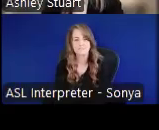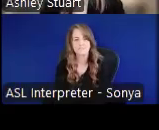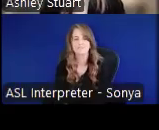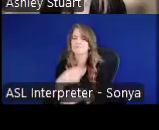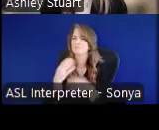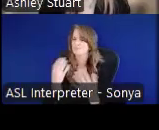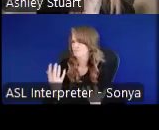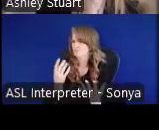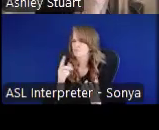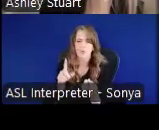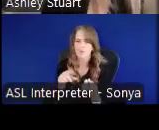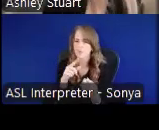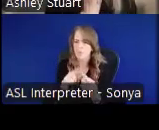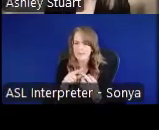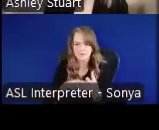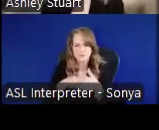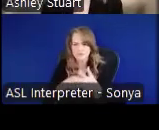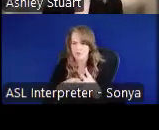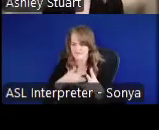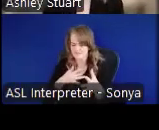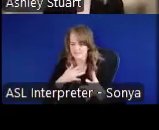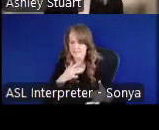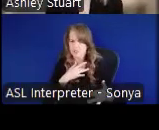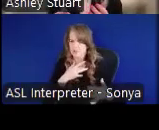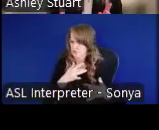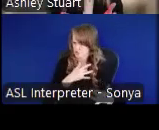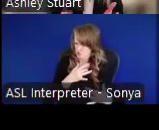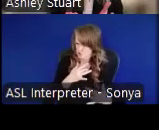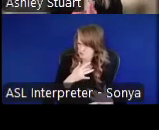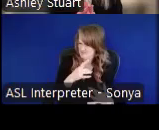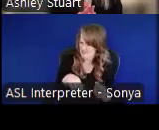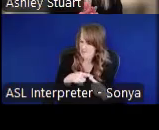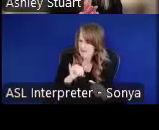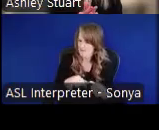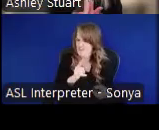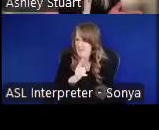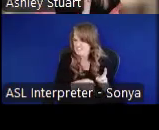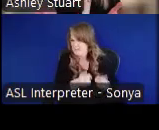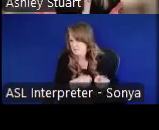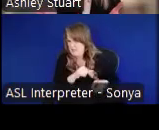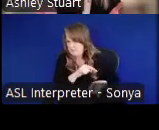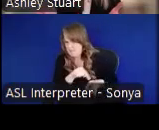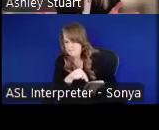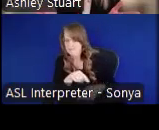temper tantrums is, like I said, across several different aspects